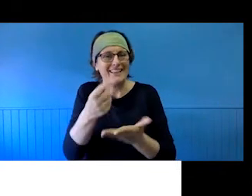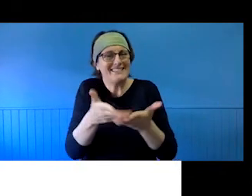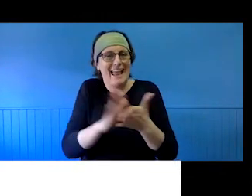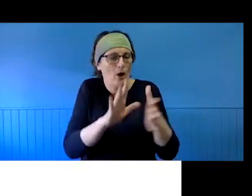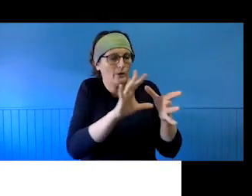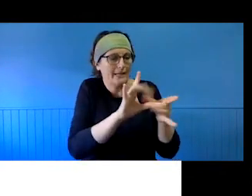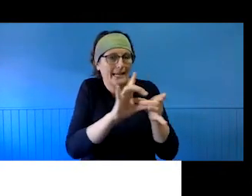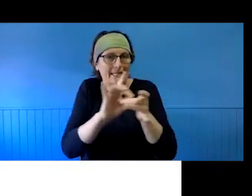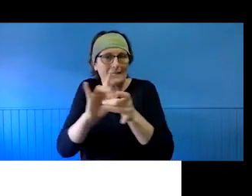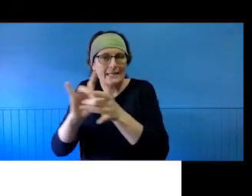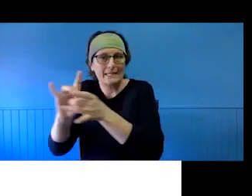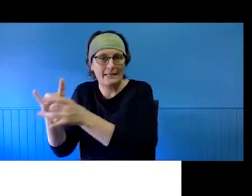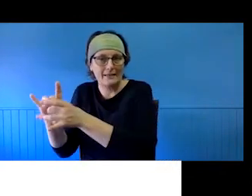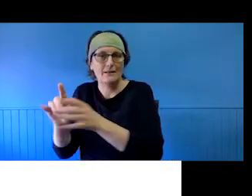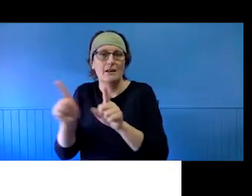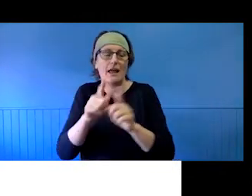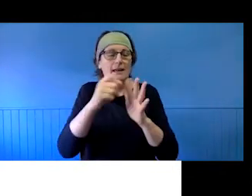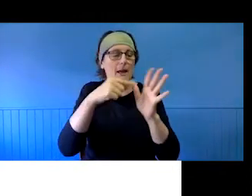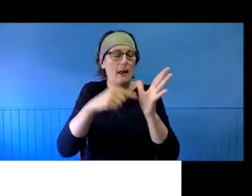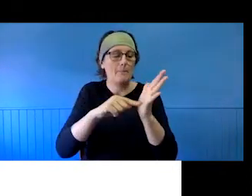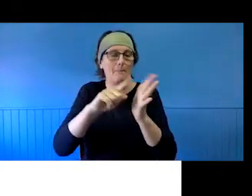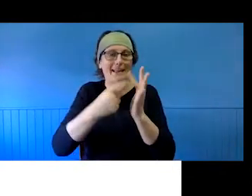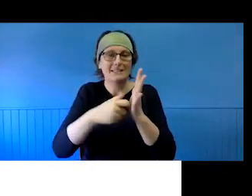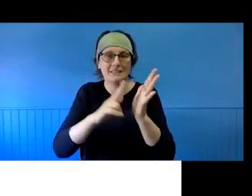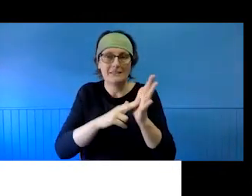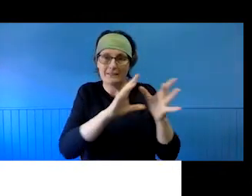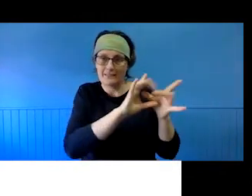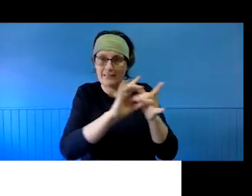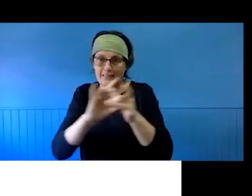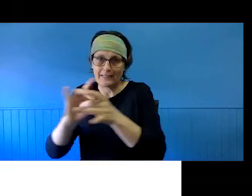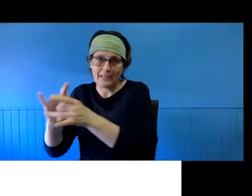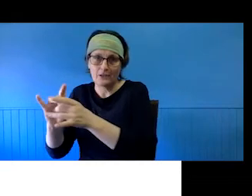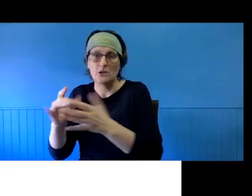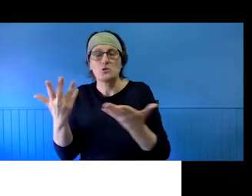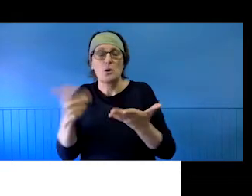might be connecting actual patterns of observation. It might be notes, a